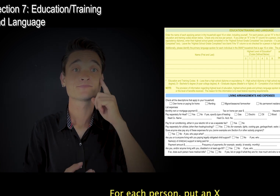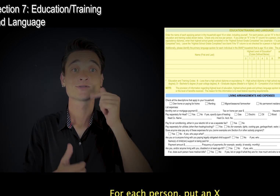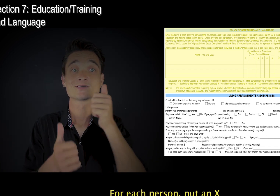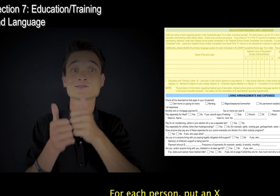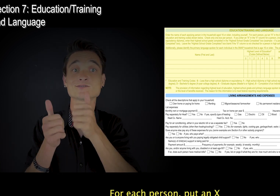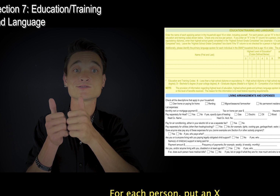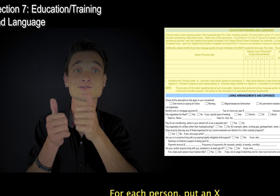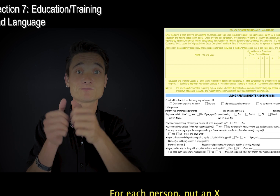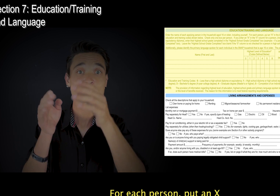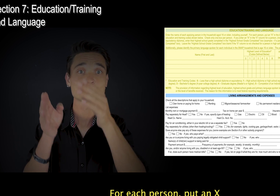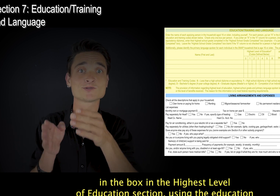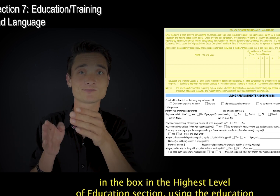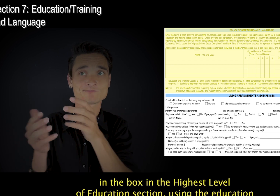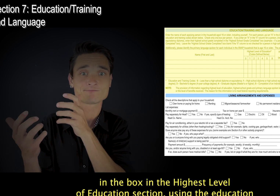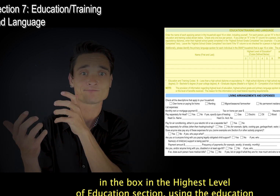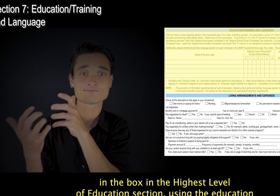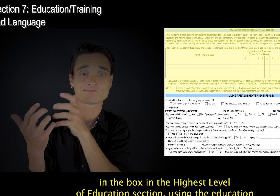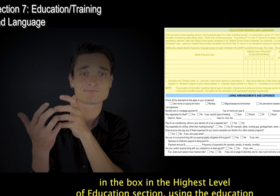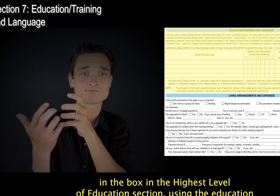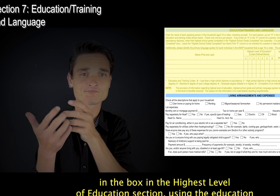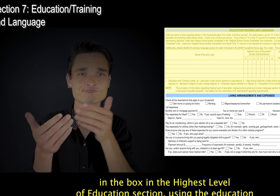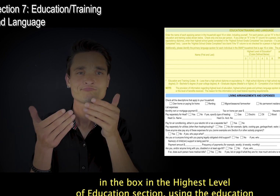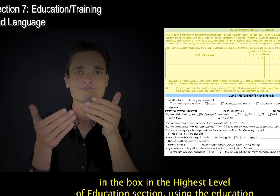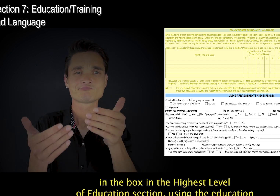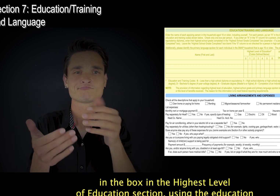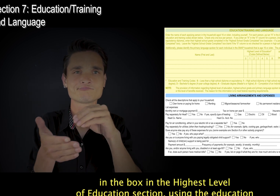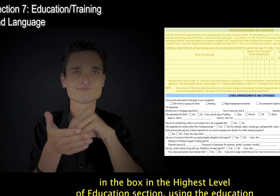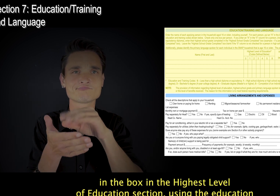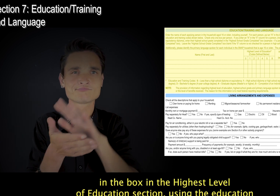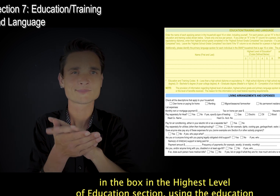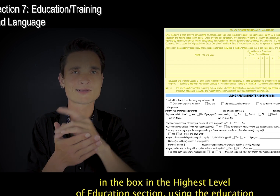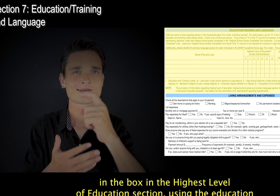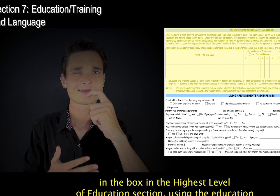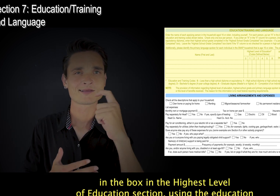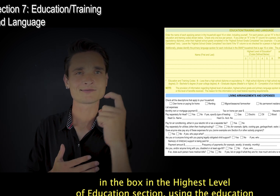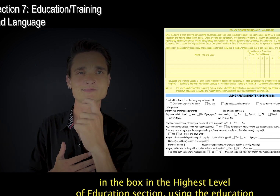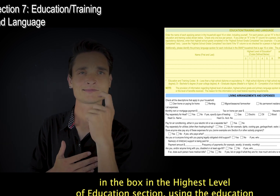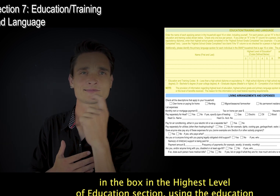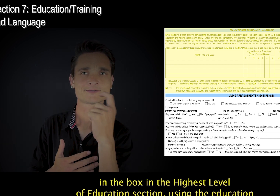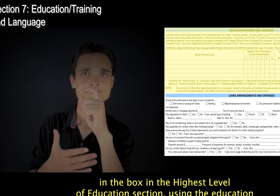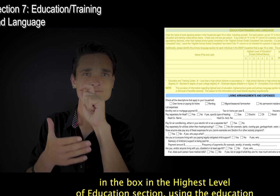For each person, put an X in the box in the Highest Level of Education section, using the education